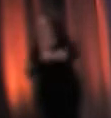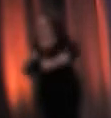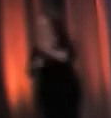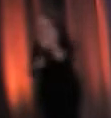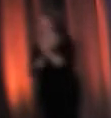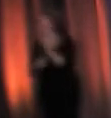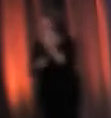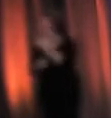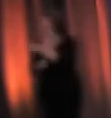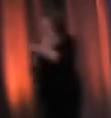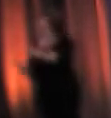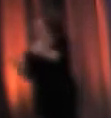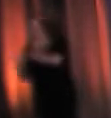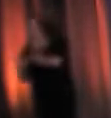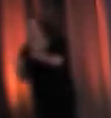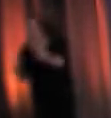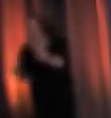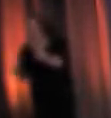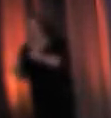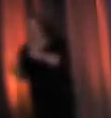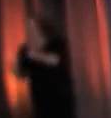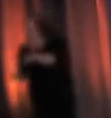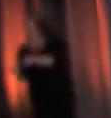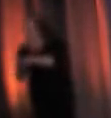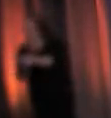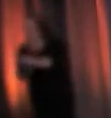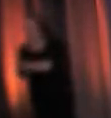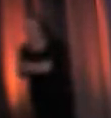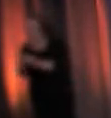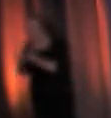to scatter important developments in approaches to design.